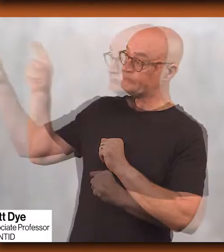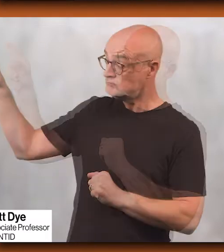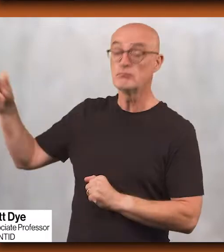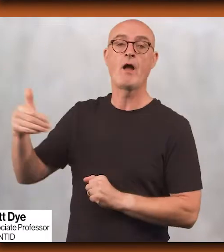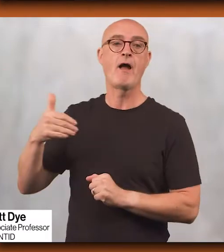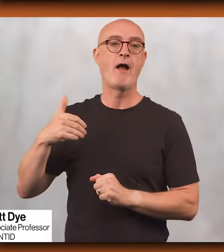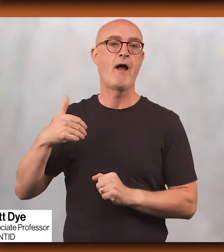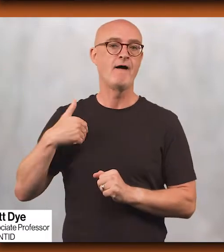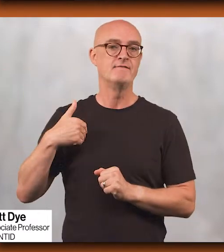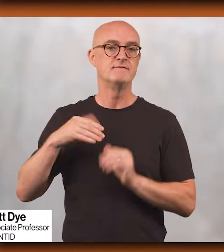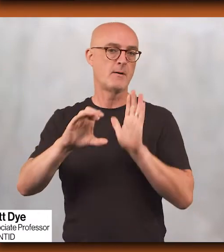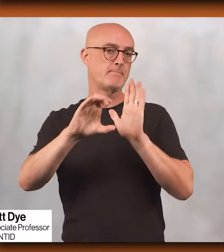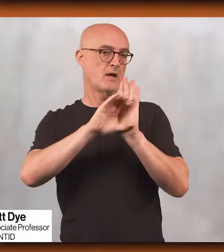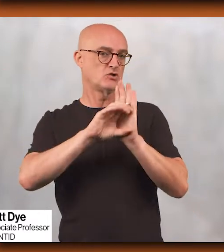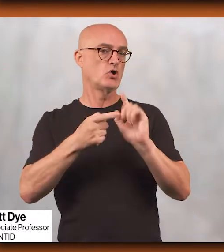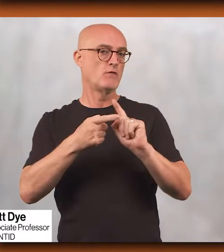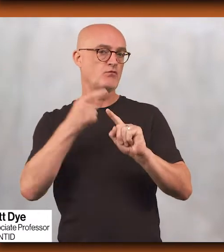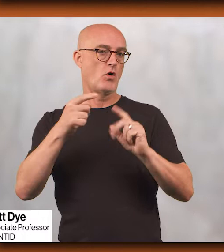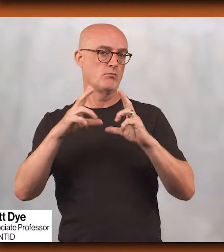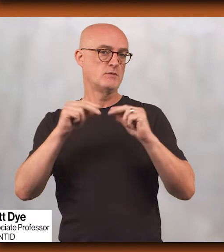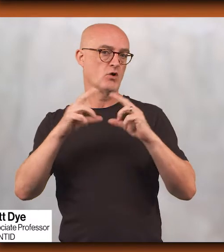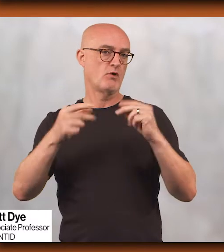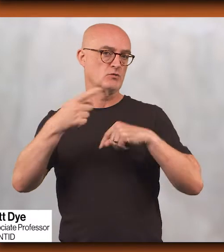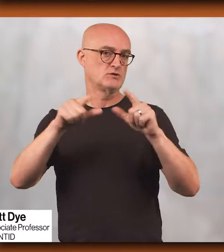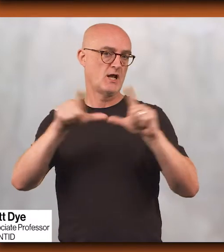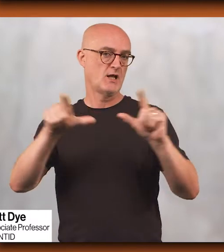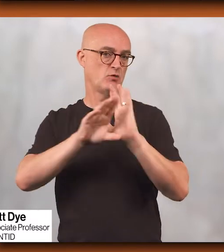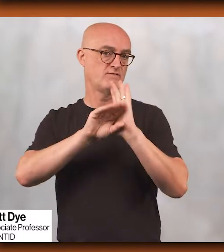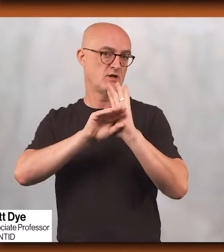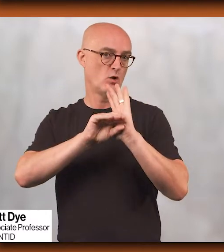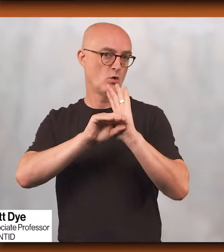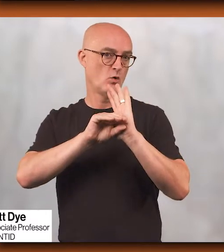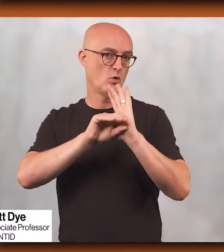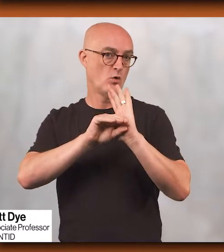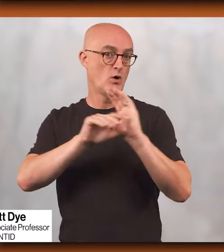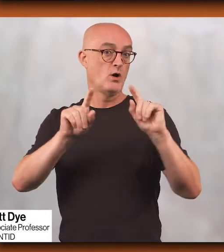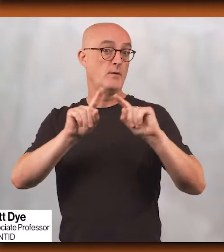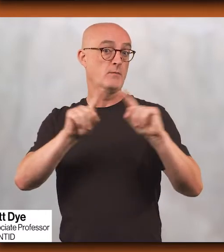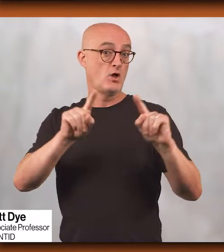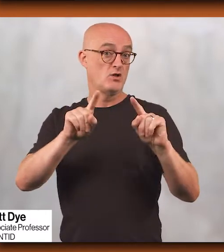that we get from our computer vision model result in limbs that are changing sides,